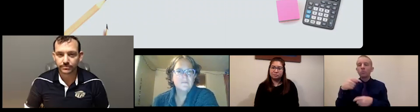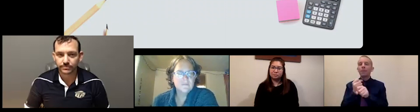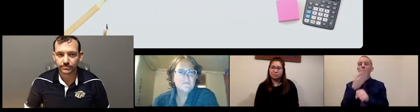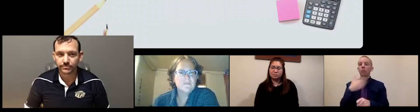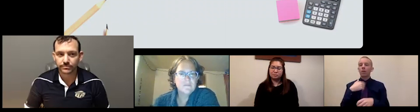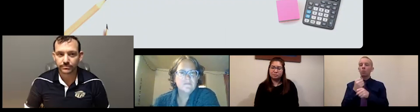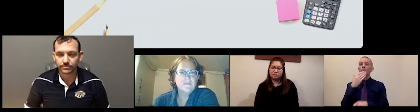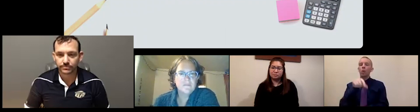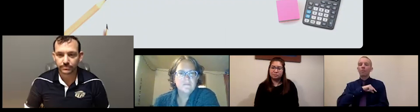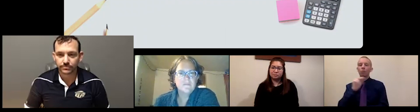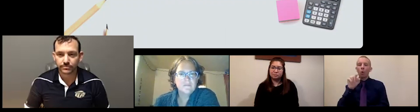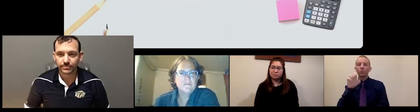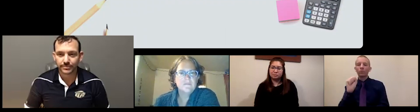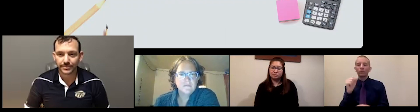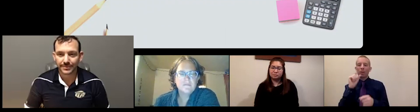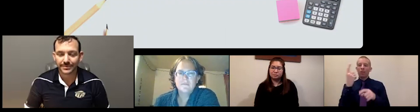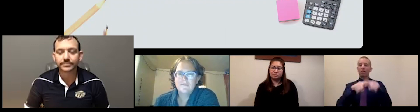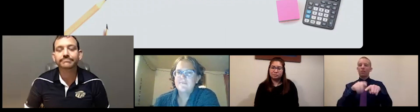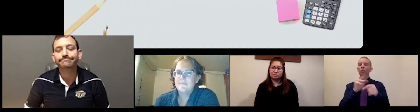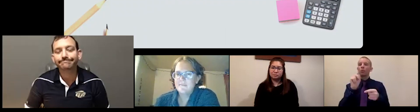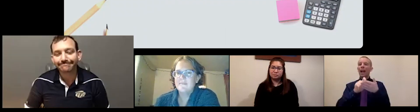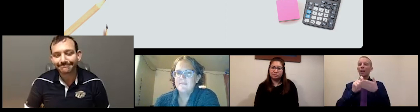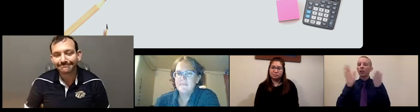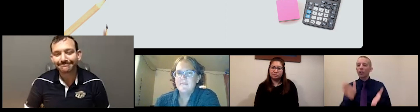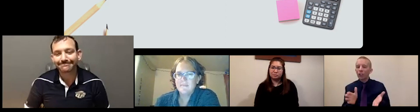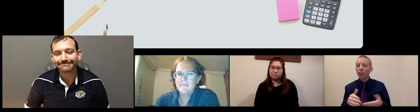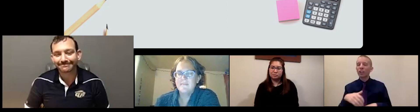They were notes of good quality so I didn’t have to rely on the notetaker.